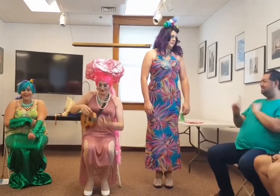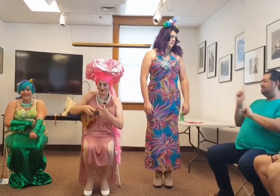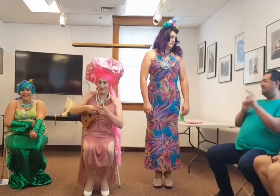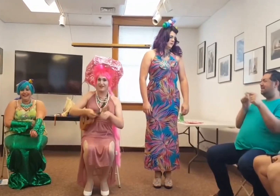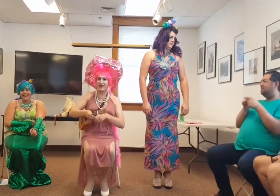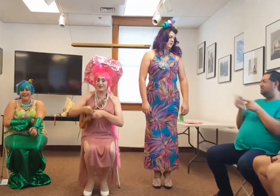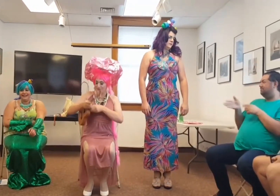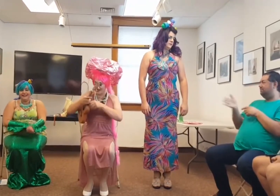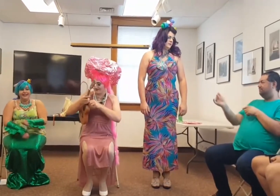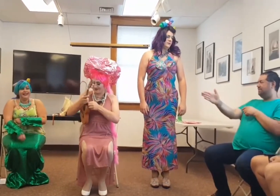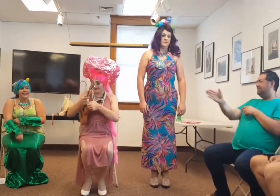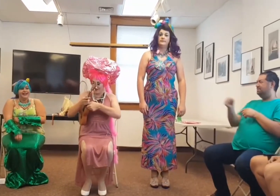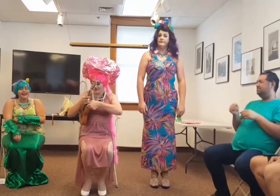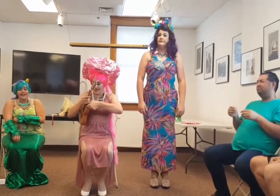We solved a problem. Okay.